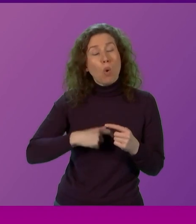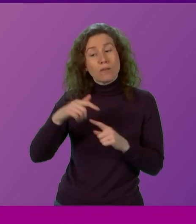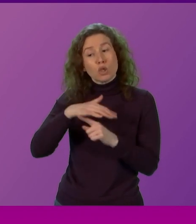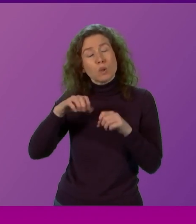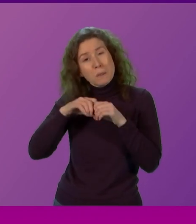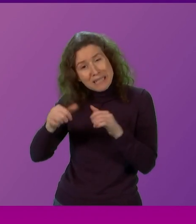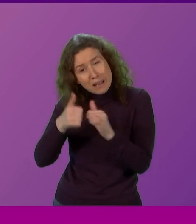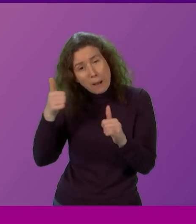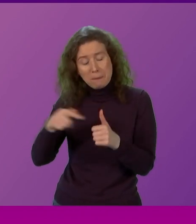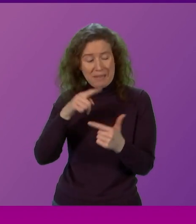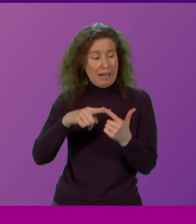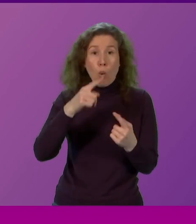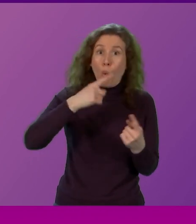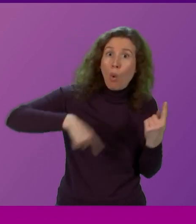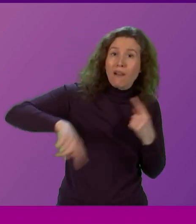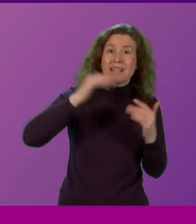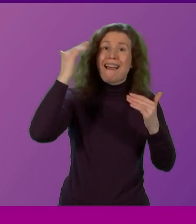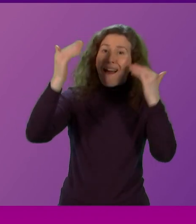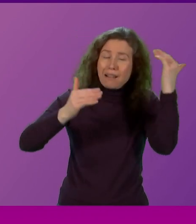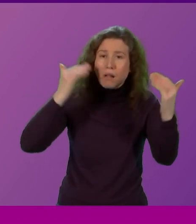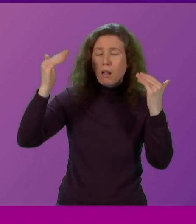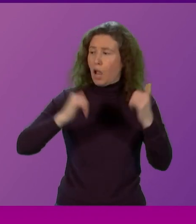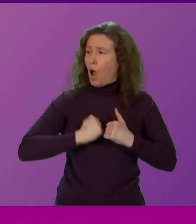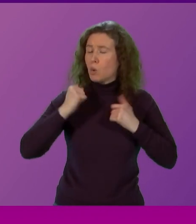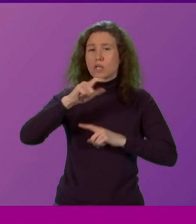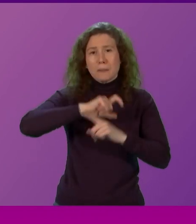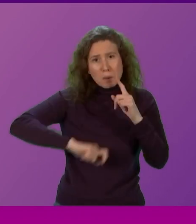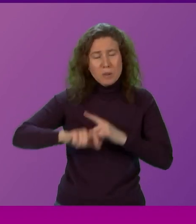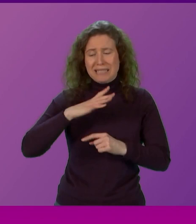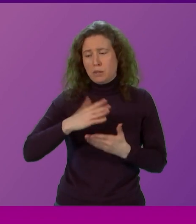Frankly, there is a role for all of us, as adults in our own communities, to make sure